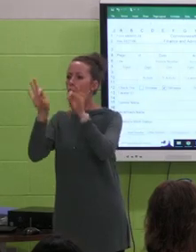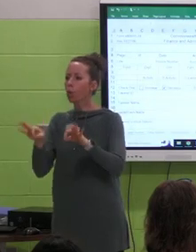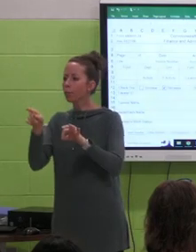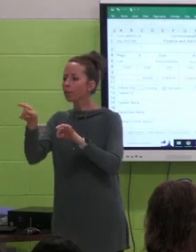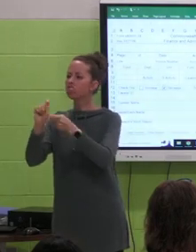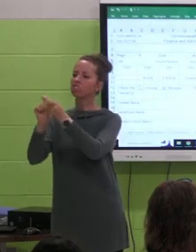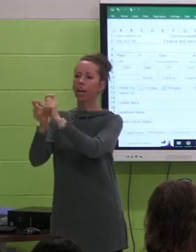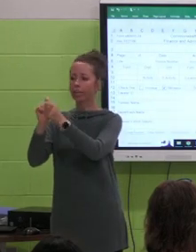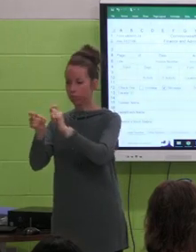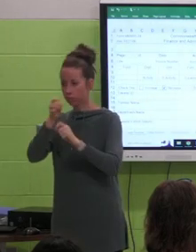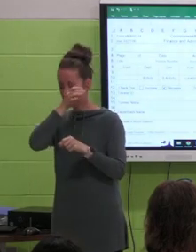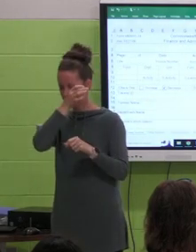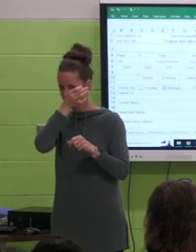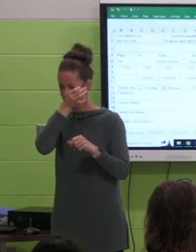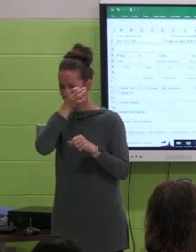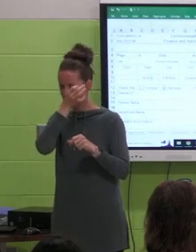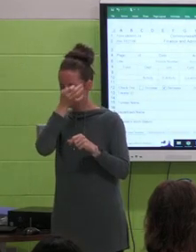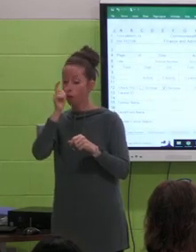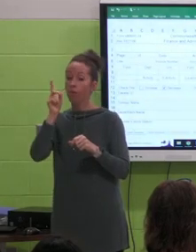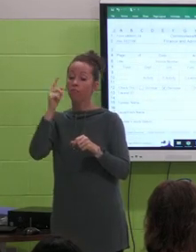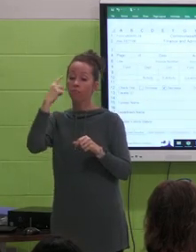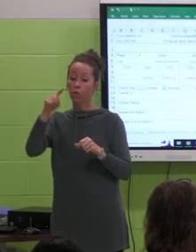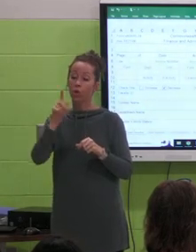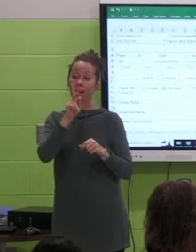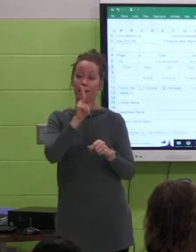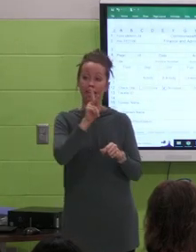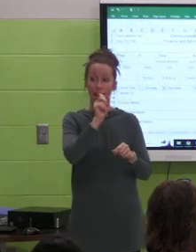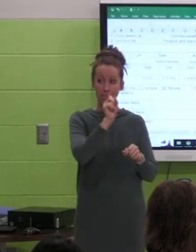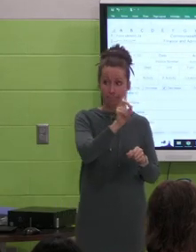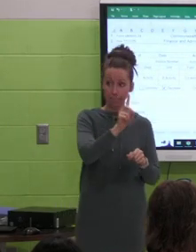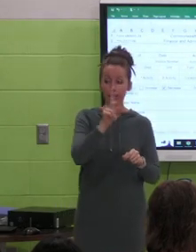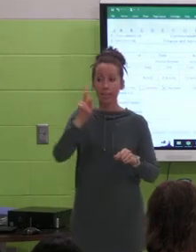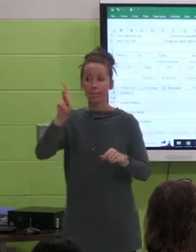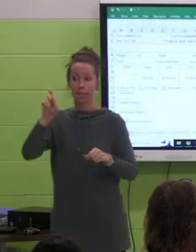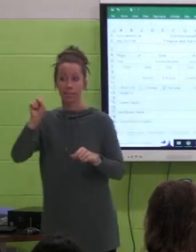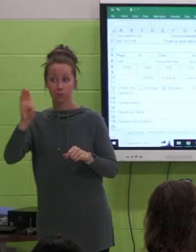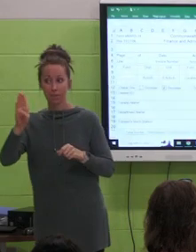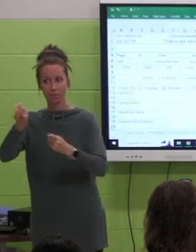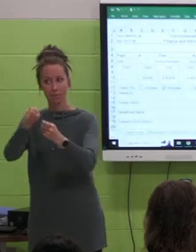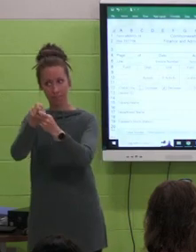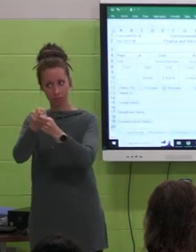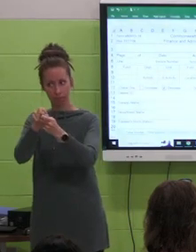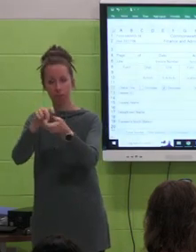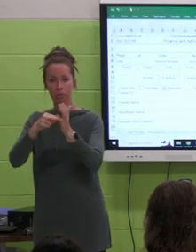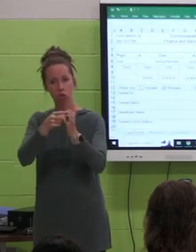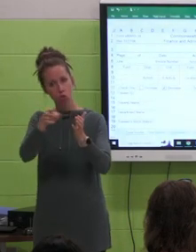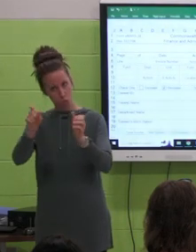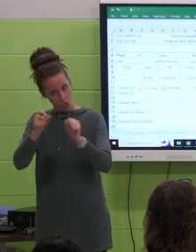them to be KSD and KSD specific so that you all could use them you know if you collect